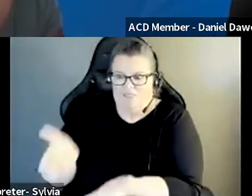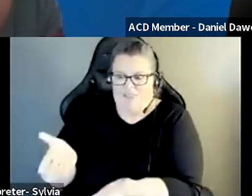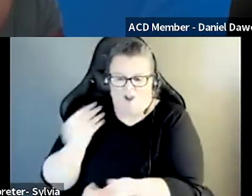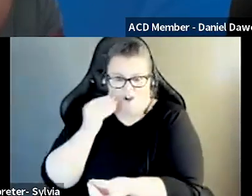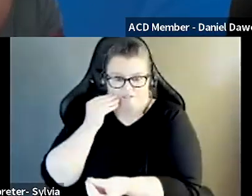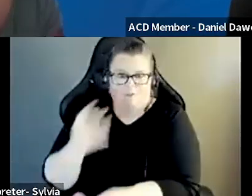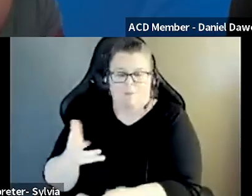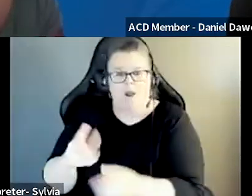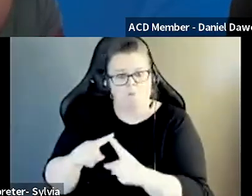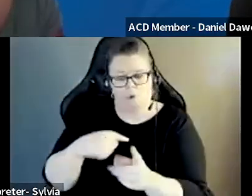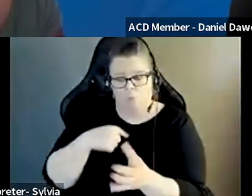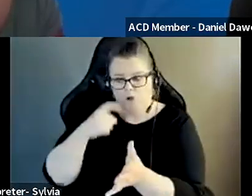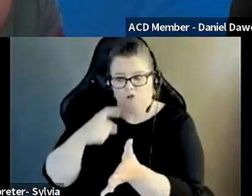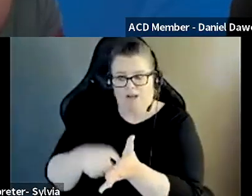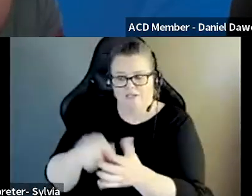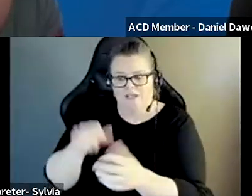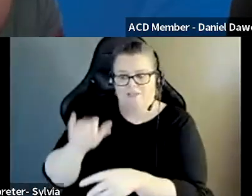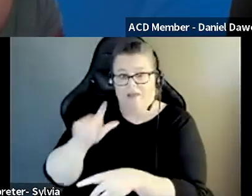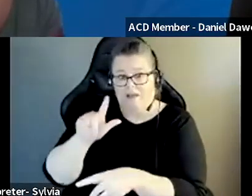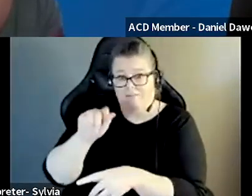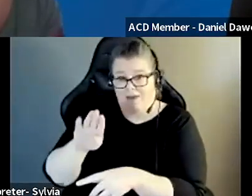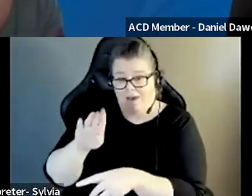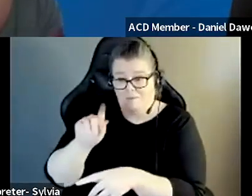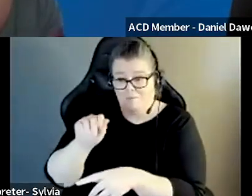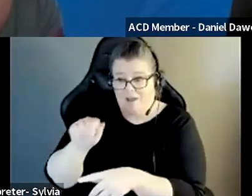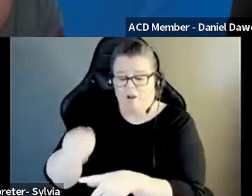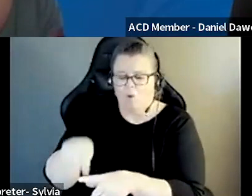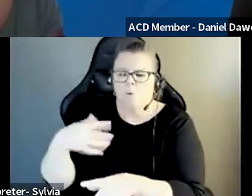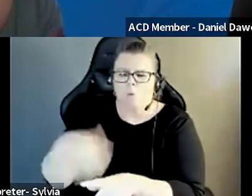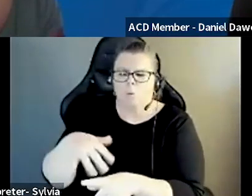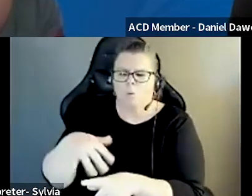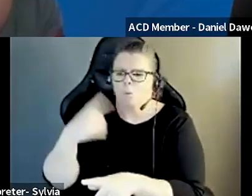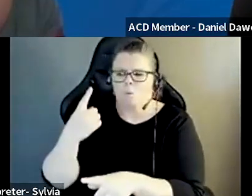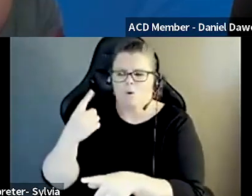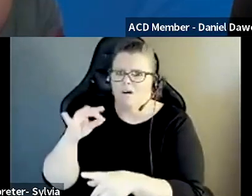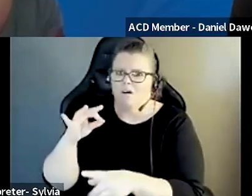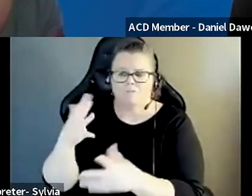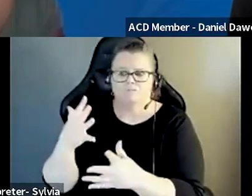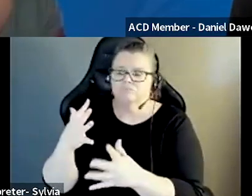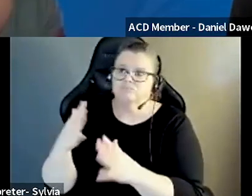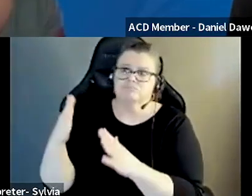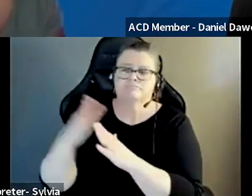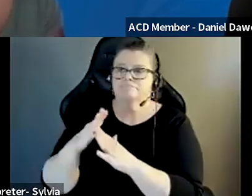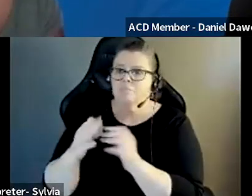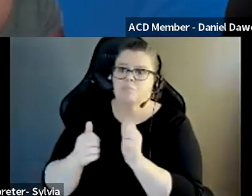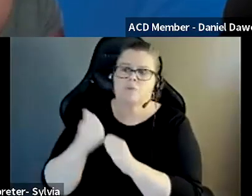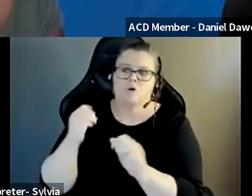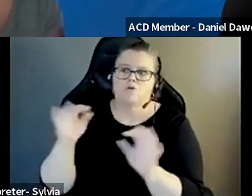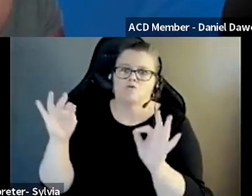that laboratory data is probably one of the most critical components of information that we need. So as a part of our DMI consortium,